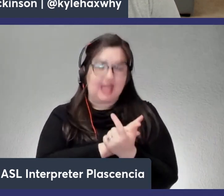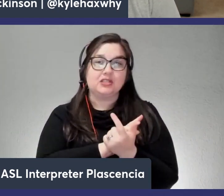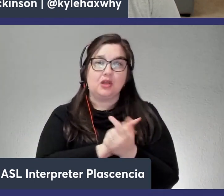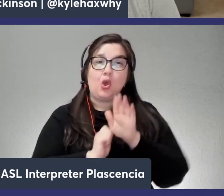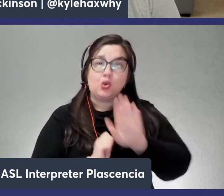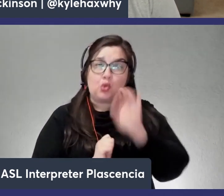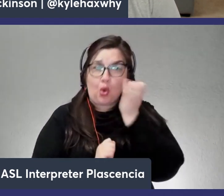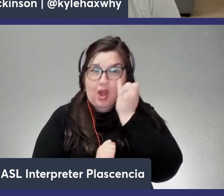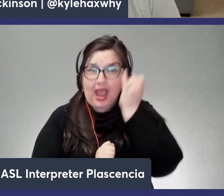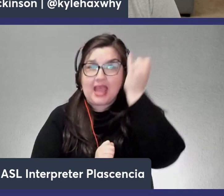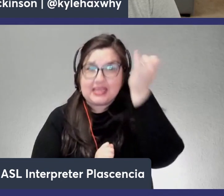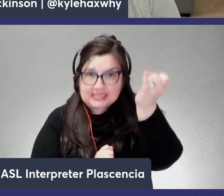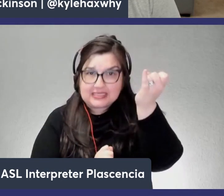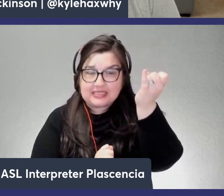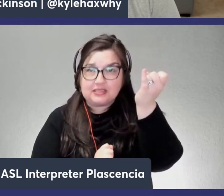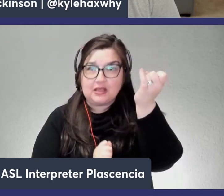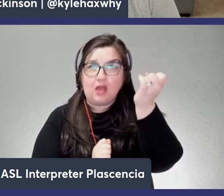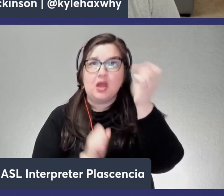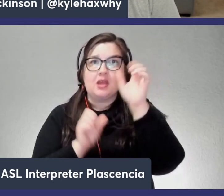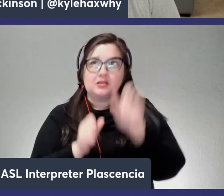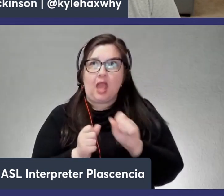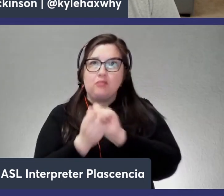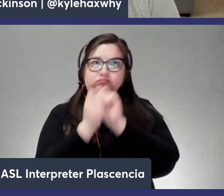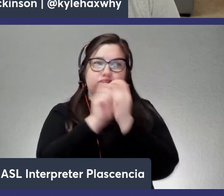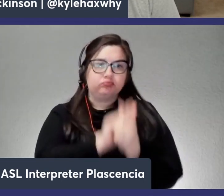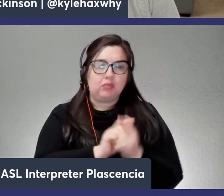to many other languages. Say, for instance, AWS.